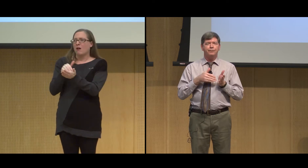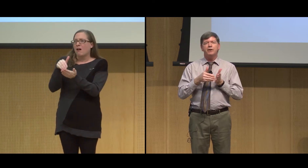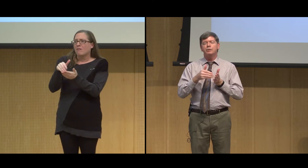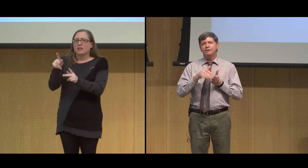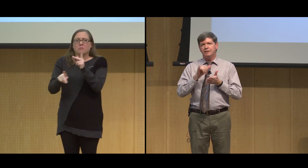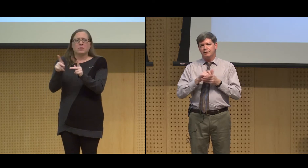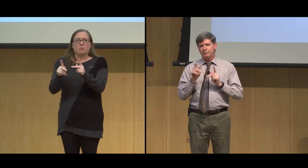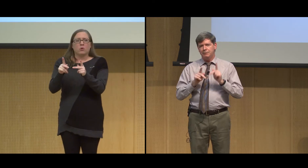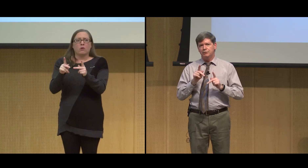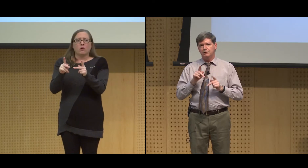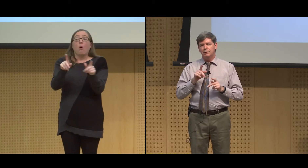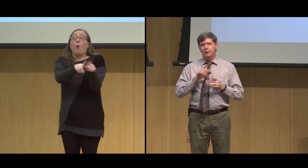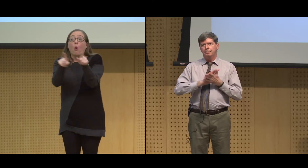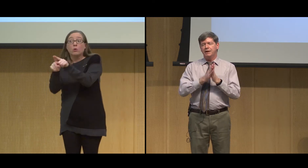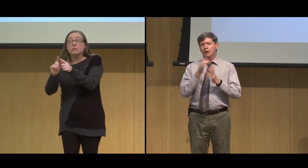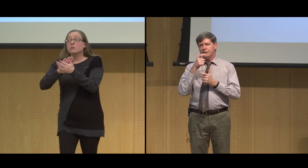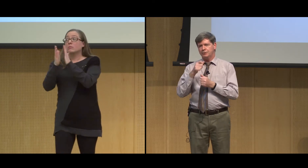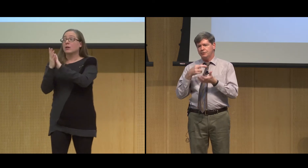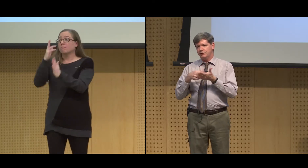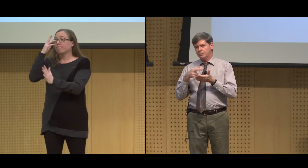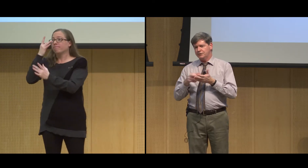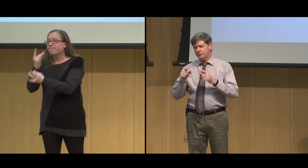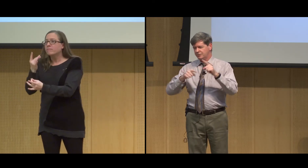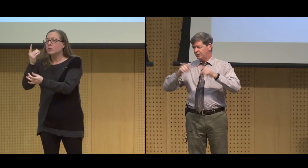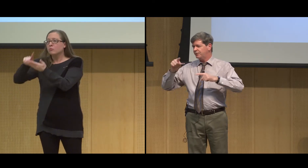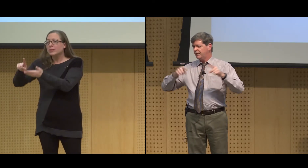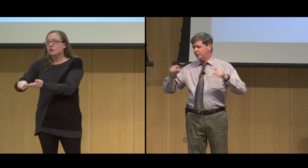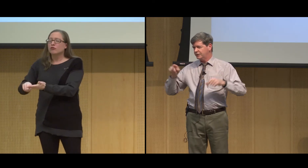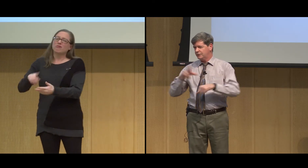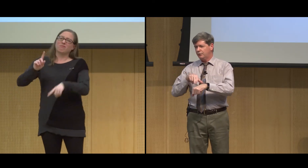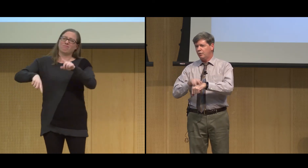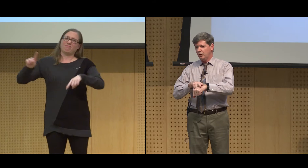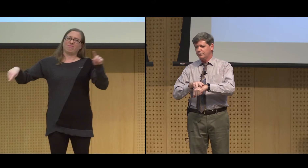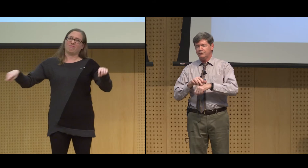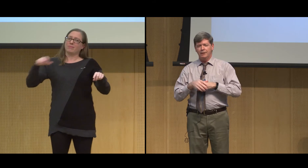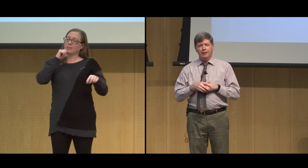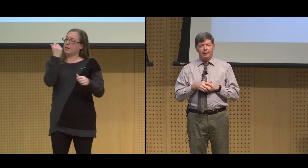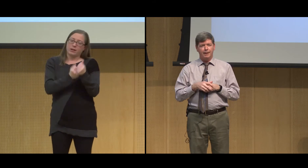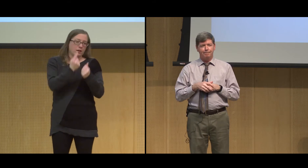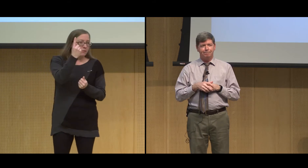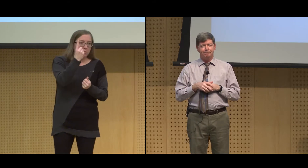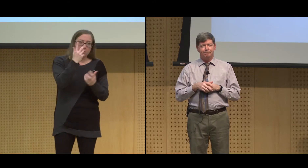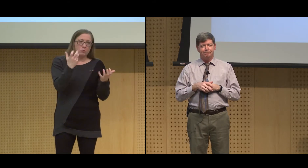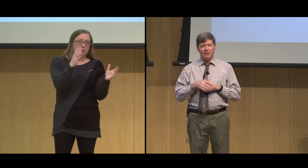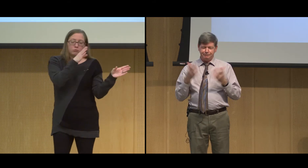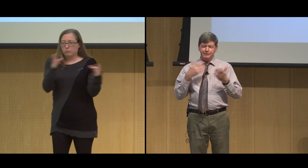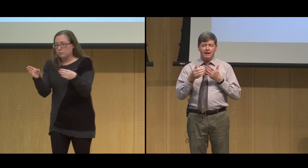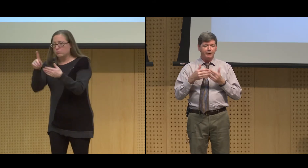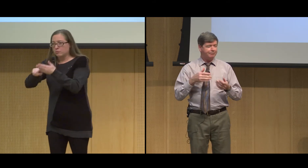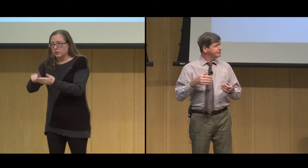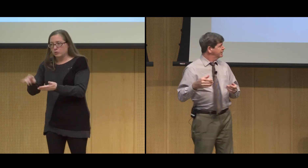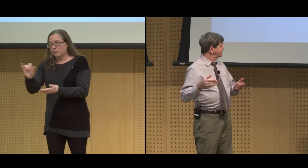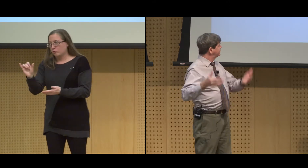the frequency that people become interested in research, you know, varies, of course. Um, but anyway...